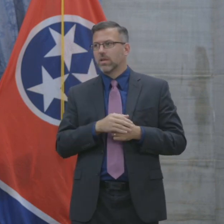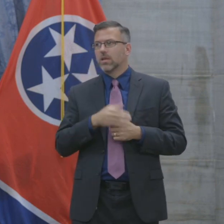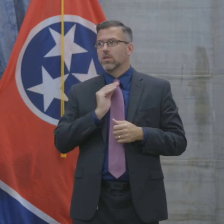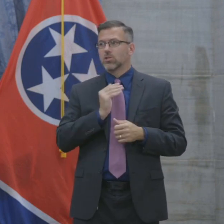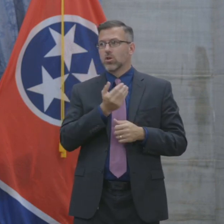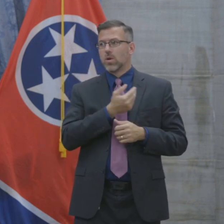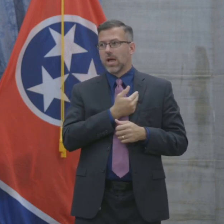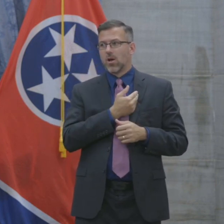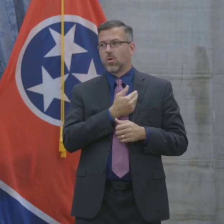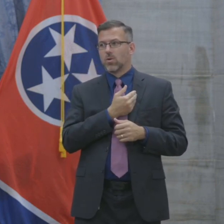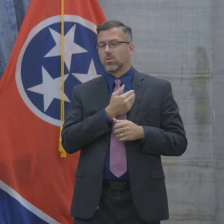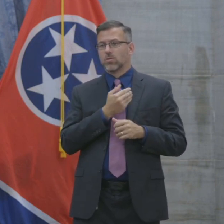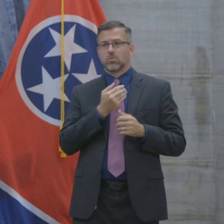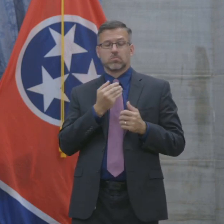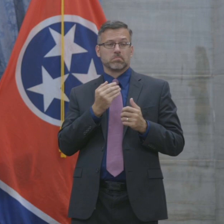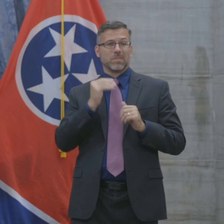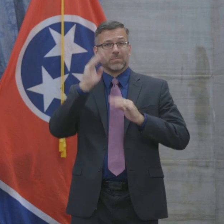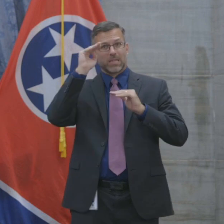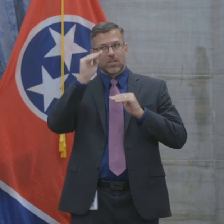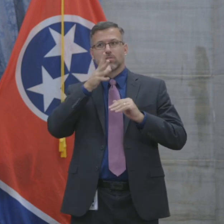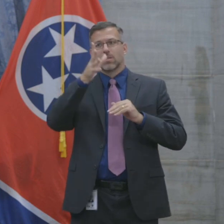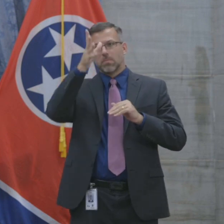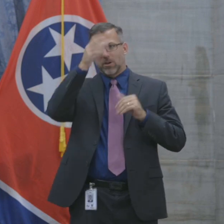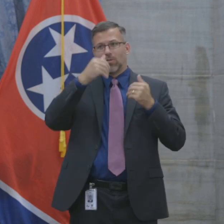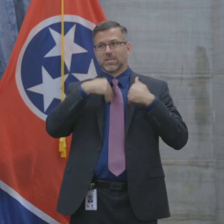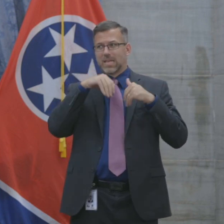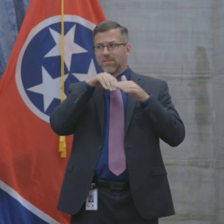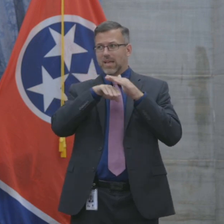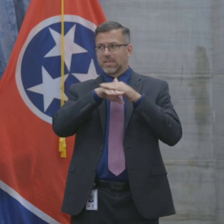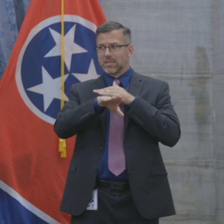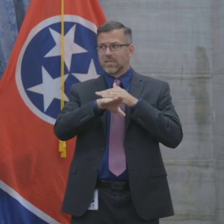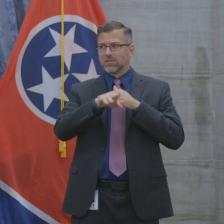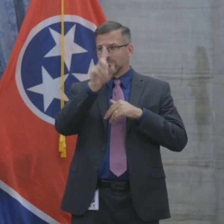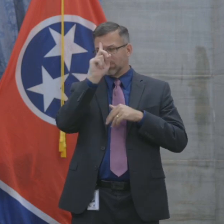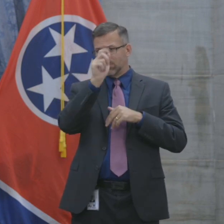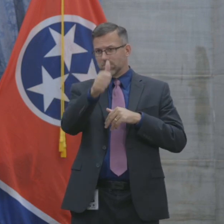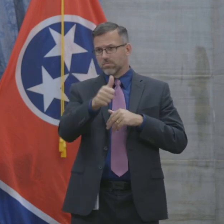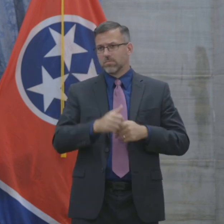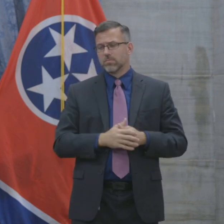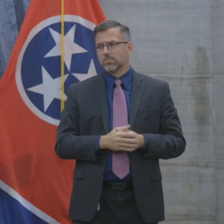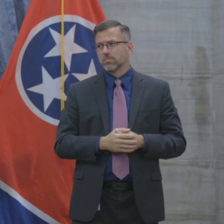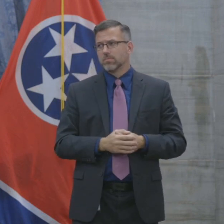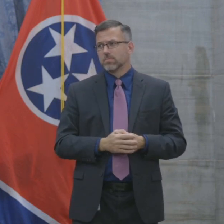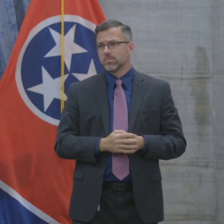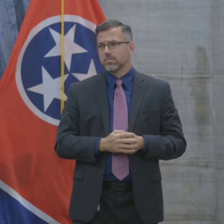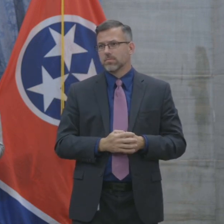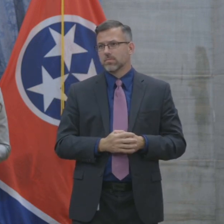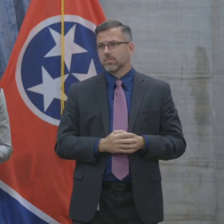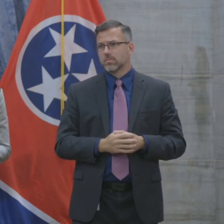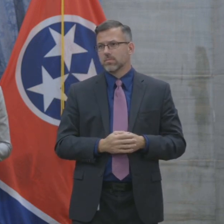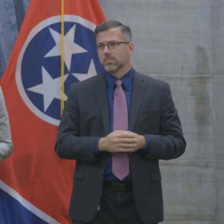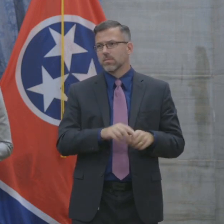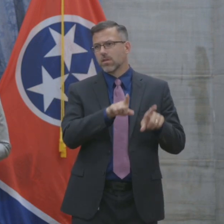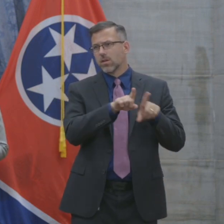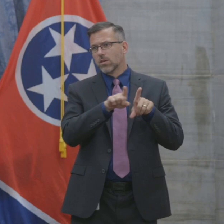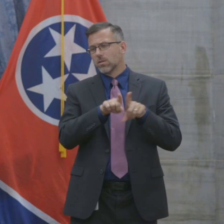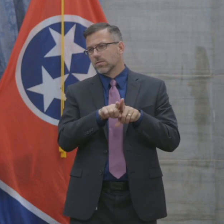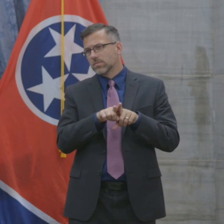waiver form to strongly discouraging non-student participation in classes. They said it concerns over academic